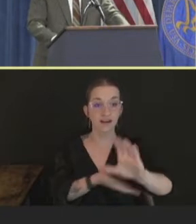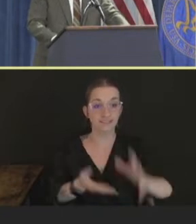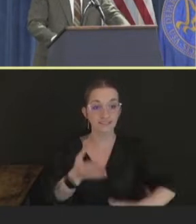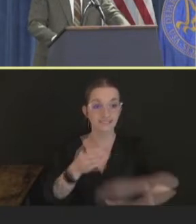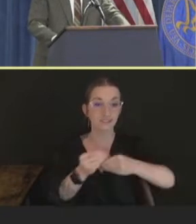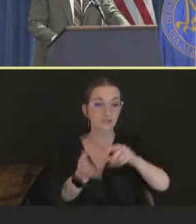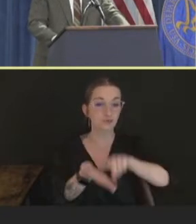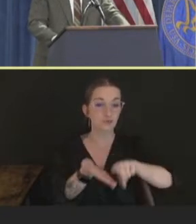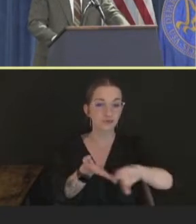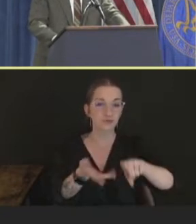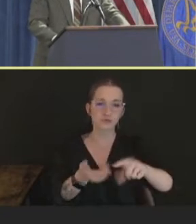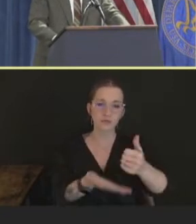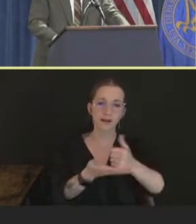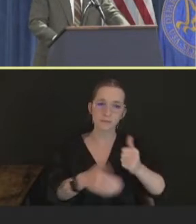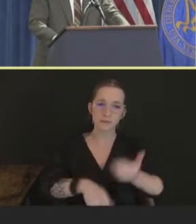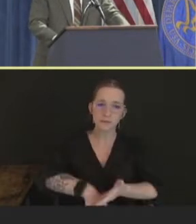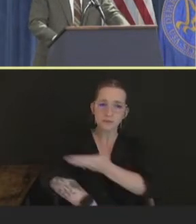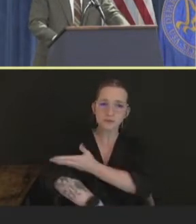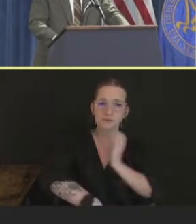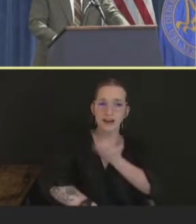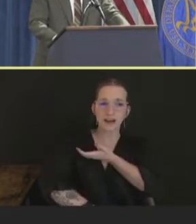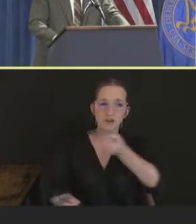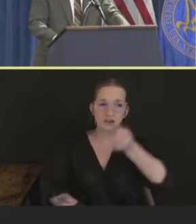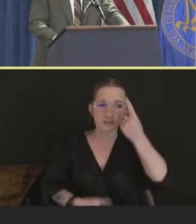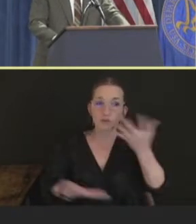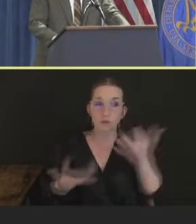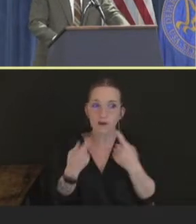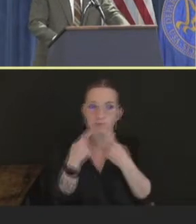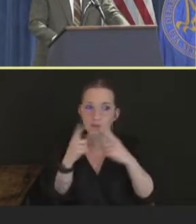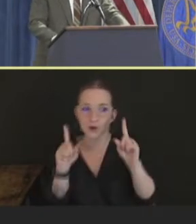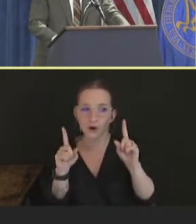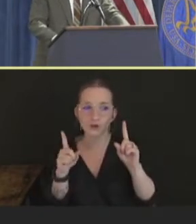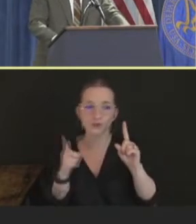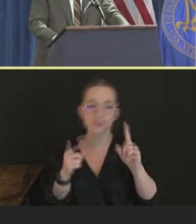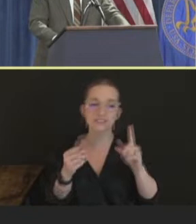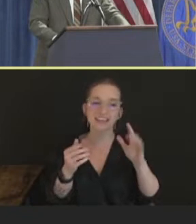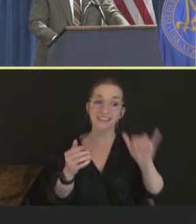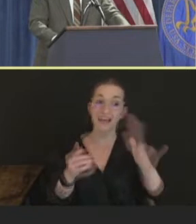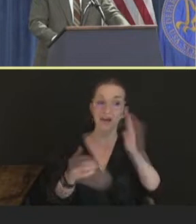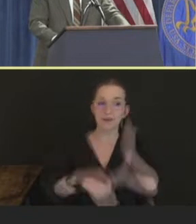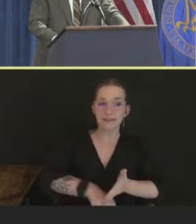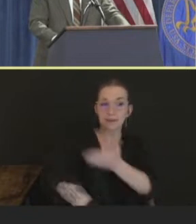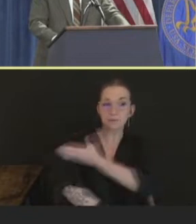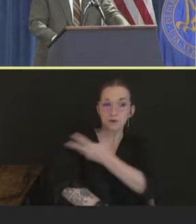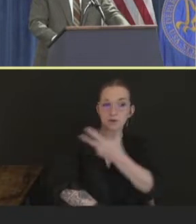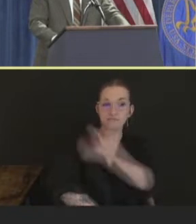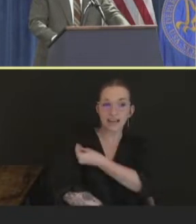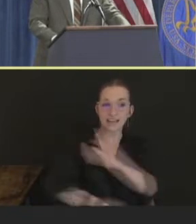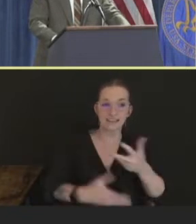of what works to improve vaccine confidence in individuals who are questioning vaccination,